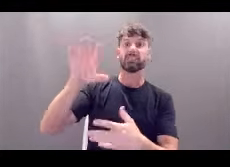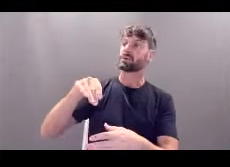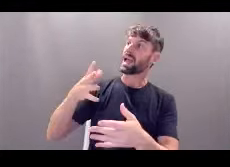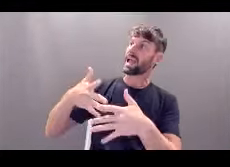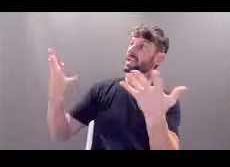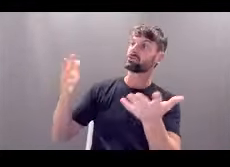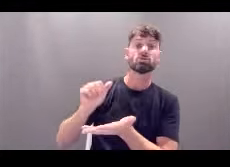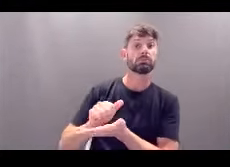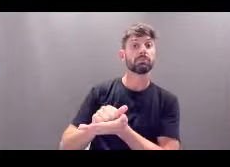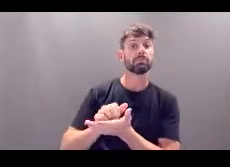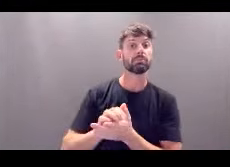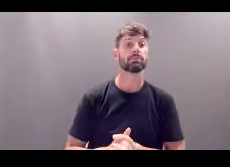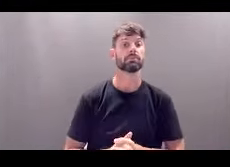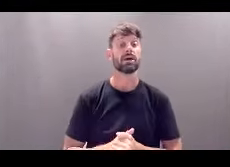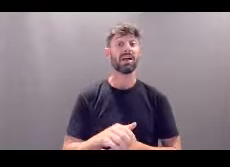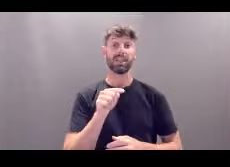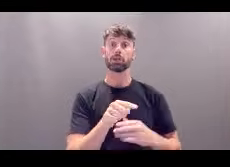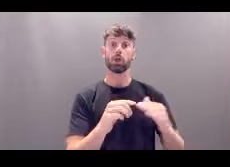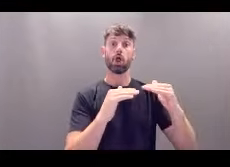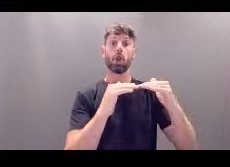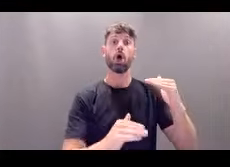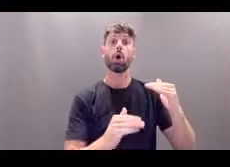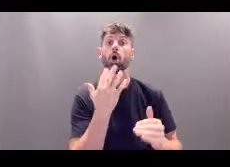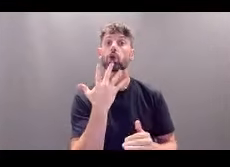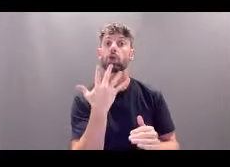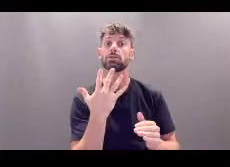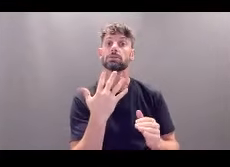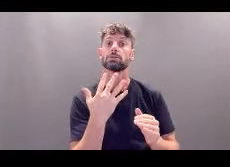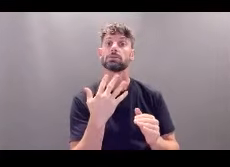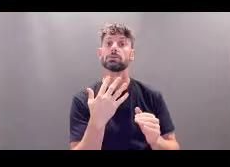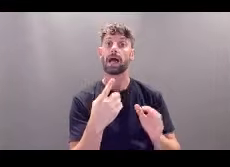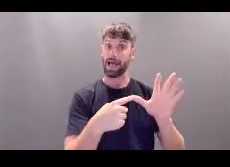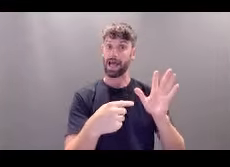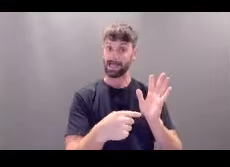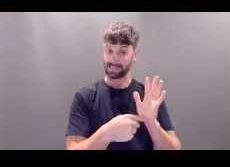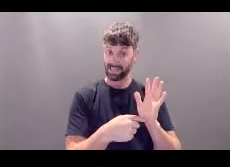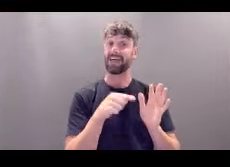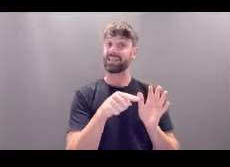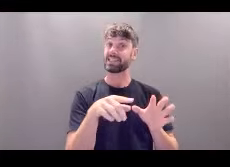The funding for low cost AT is included in the Core Consumable